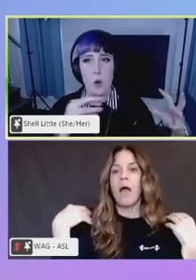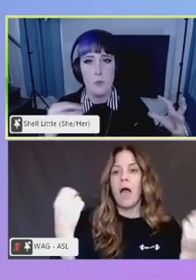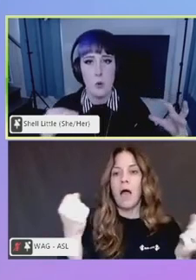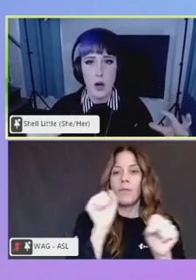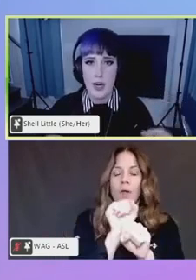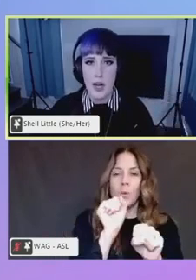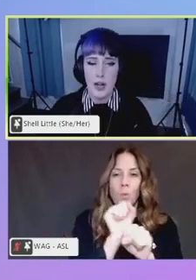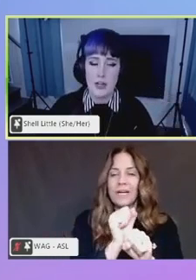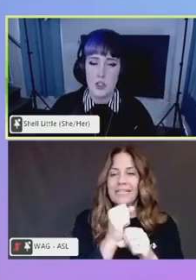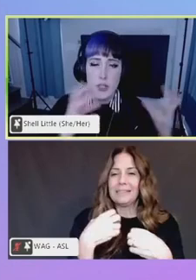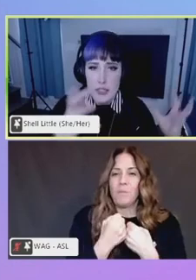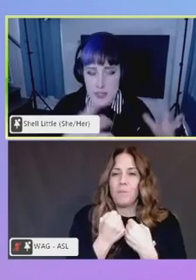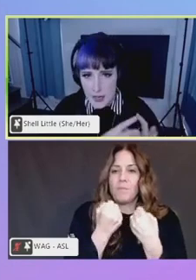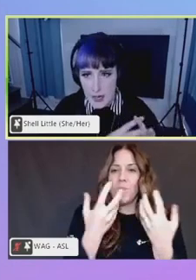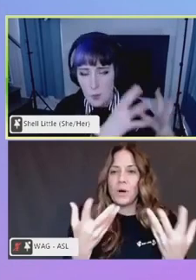So in the office, what can we